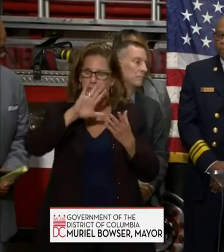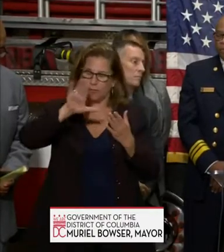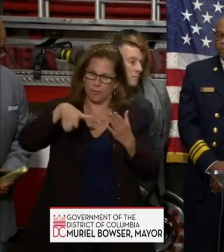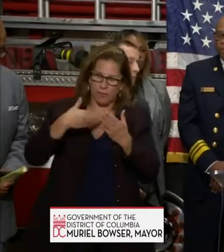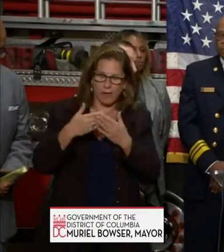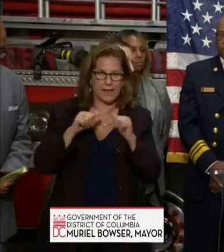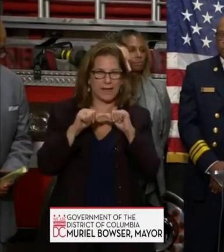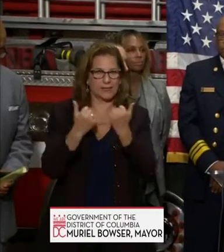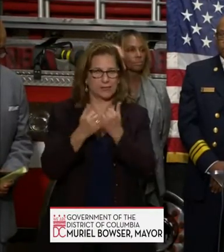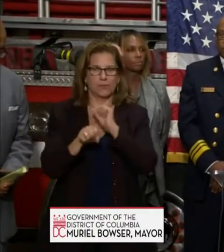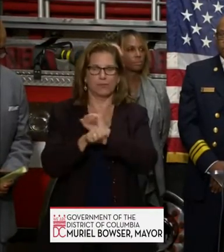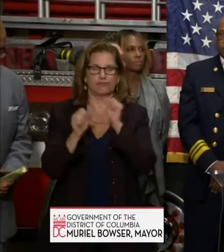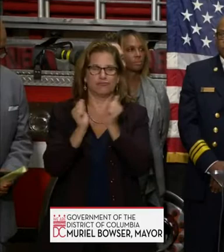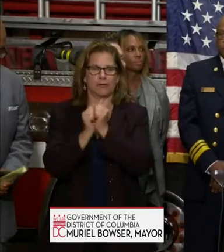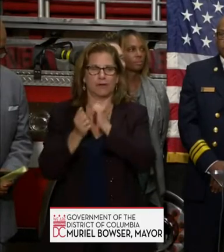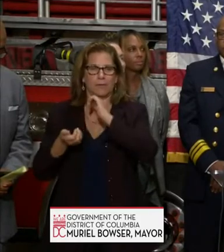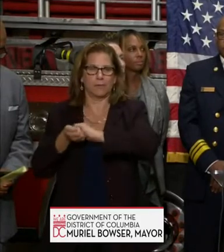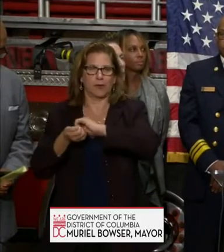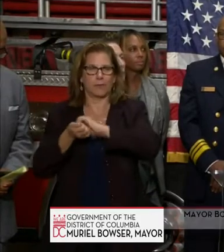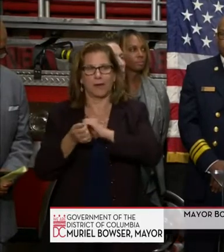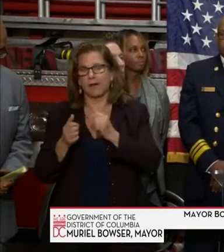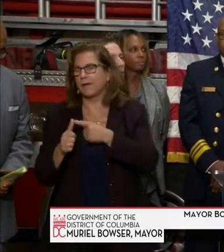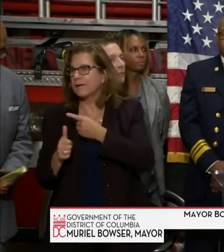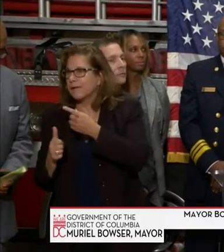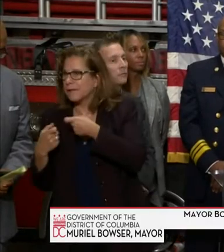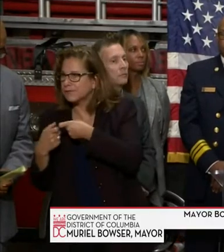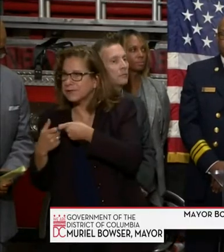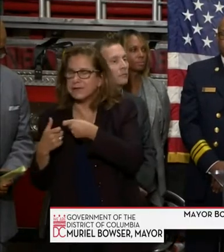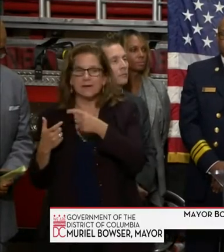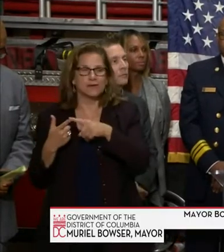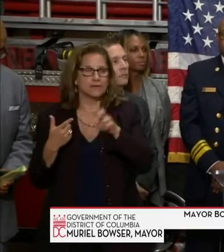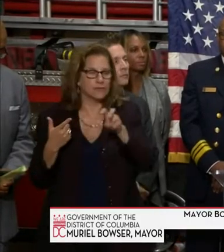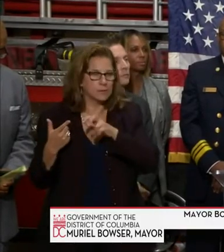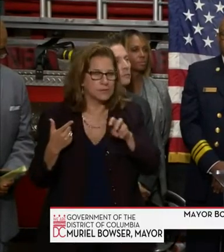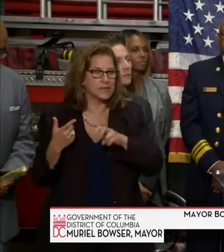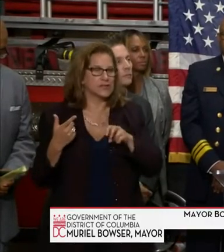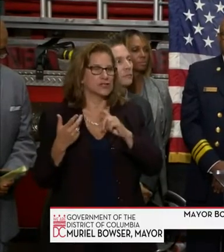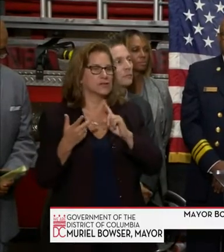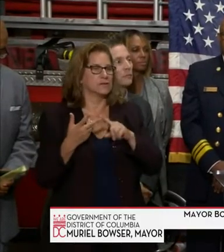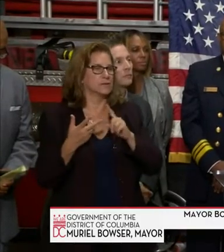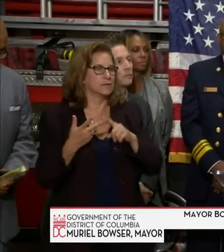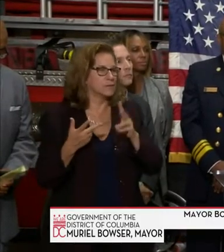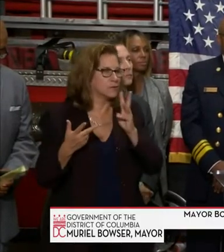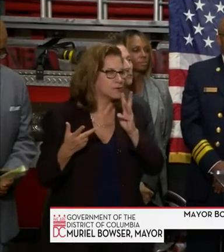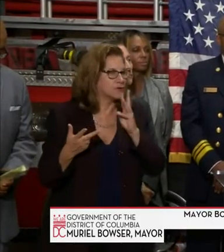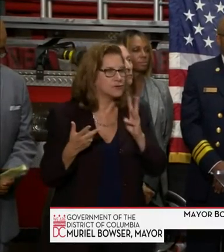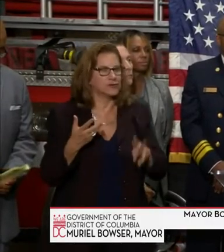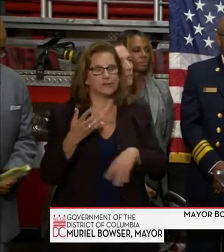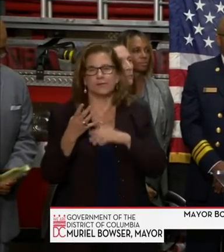ENSURE THAT ALL EQUIPMENT, ANYTHING THAT IS OUT THERE RIGHT NOW, CONSTRUCTION SITES, IS SAFE AND SECURE AND PREPARED FOR THE